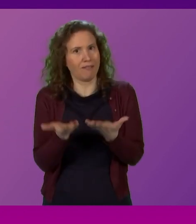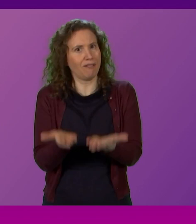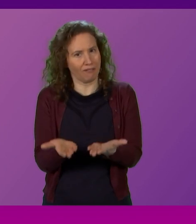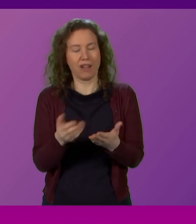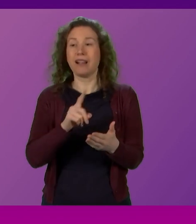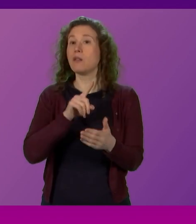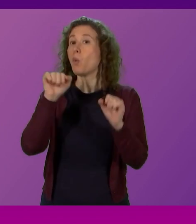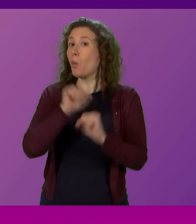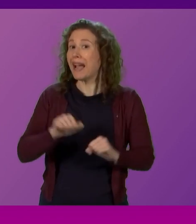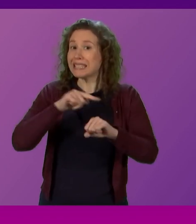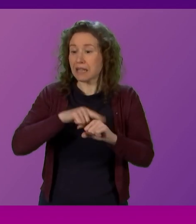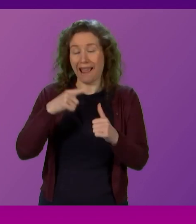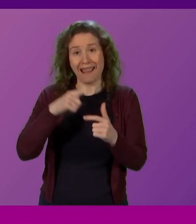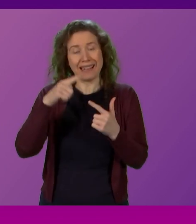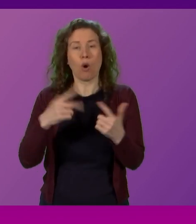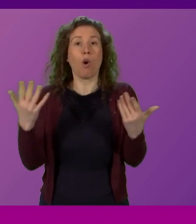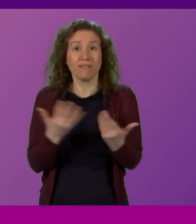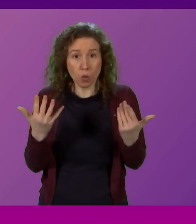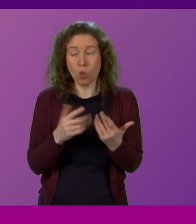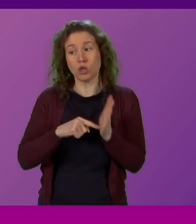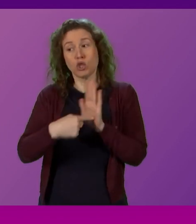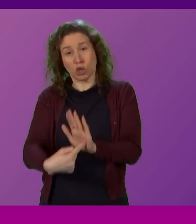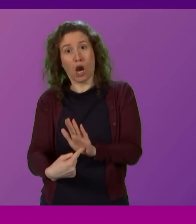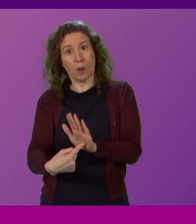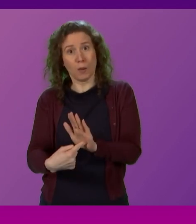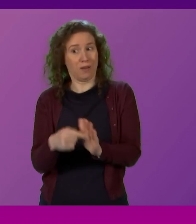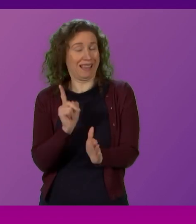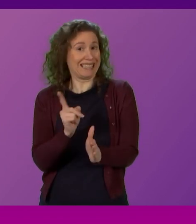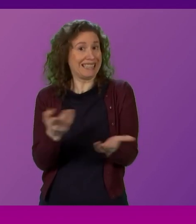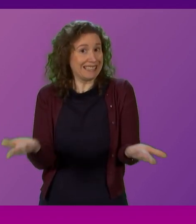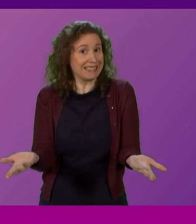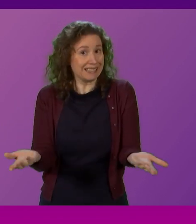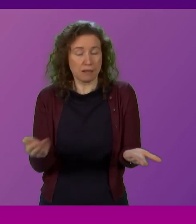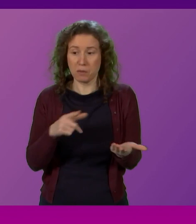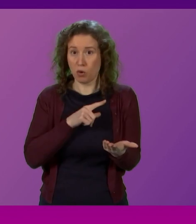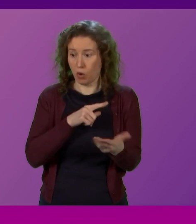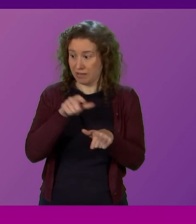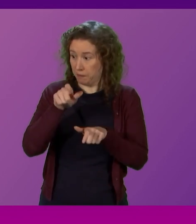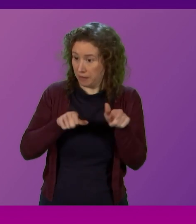The waiting times in A and E are a reflection of the fact that occupancy in our hospitals